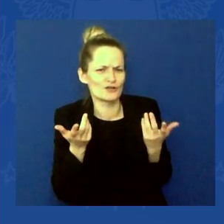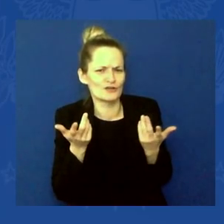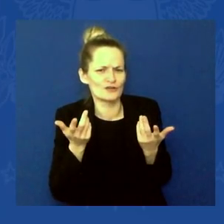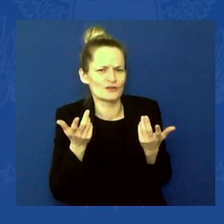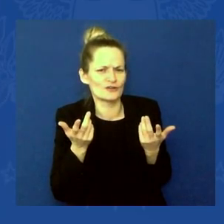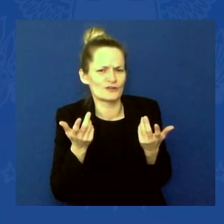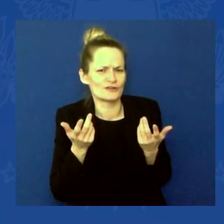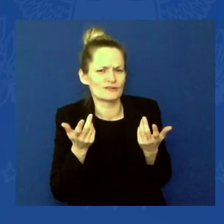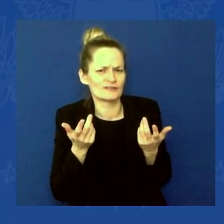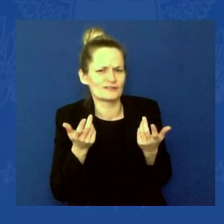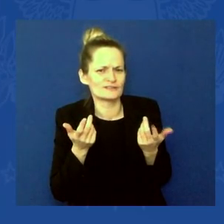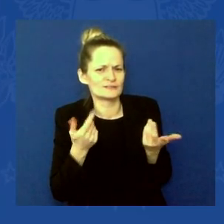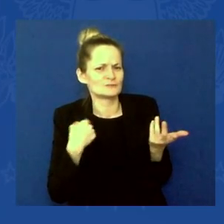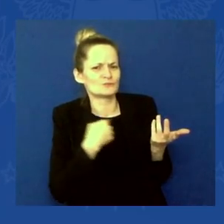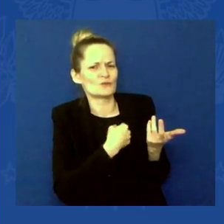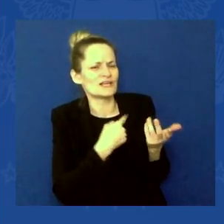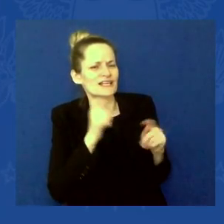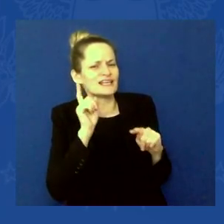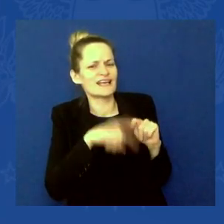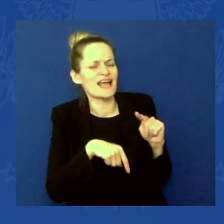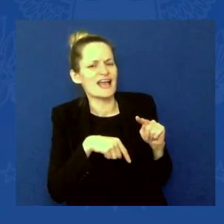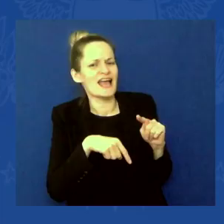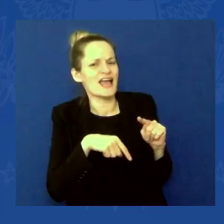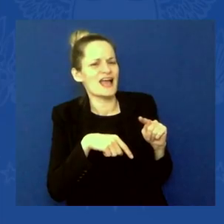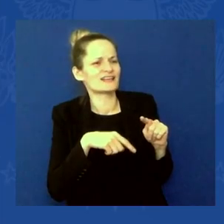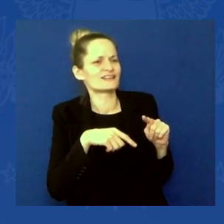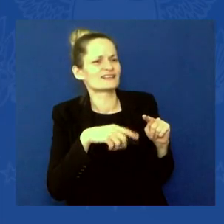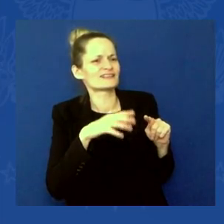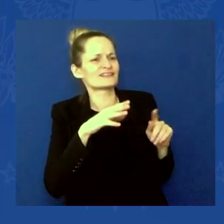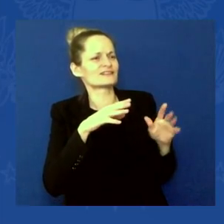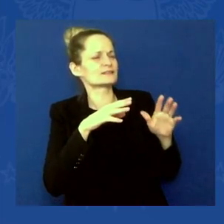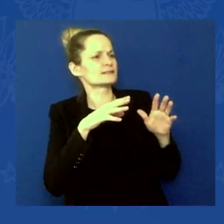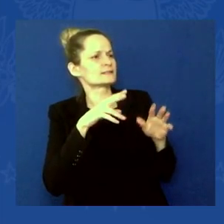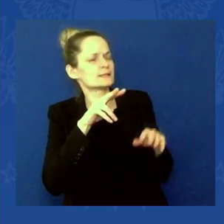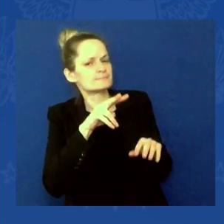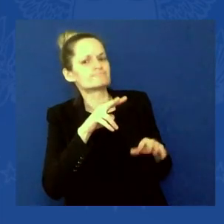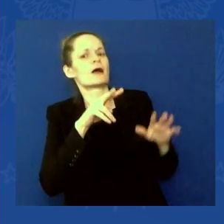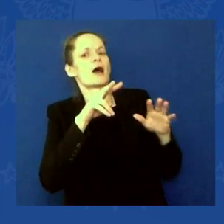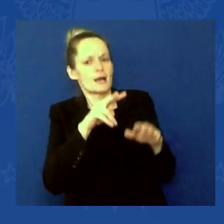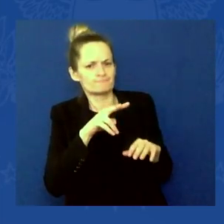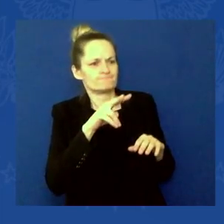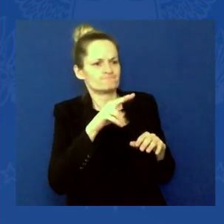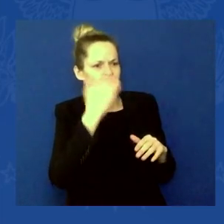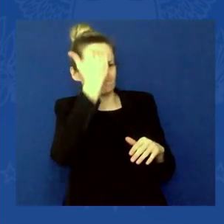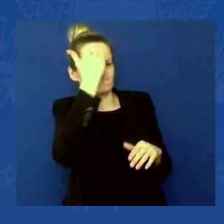that terrorism has metastasized around the world, and the need for us to focus in other parts of the world